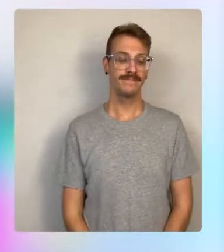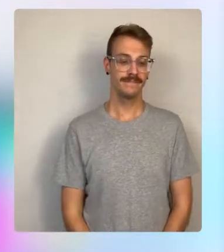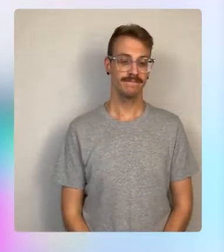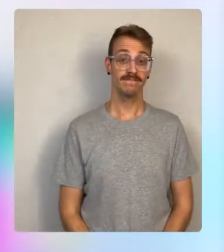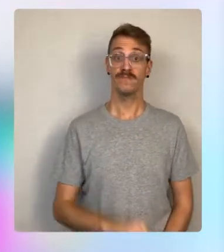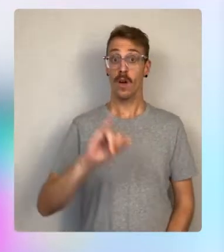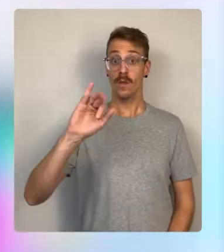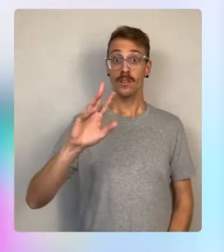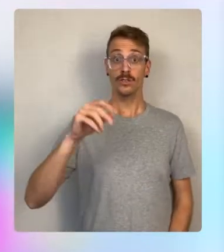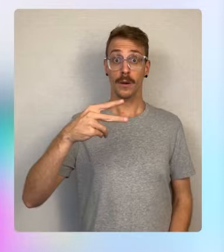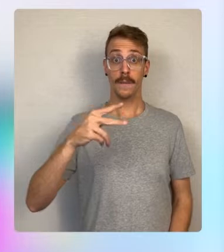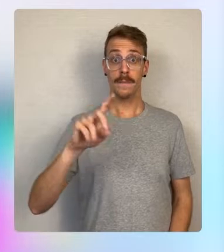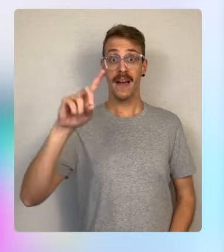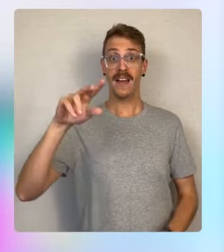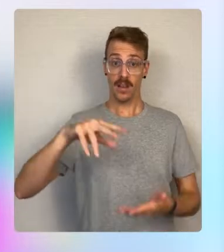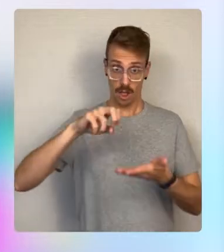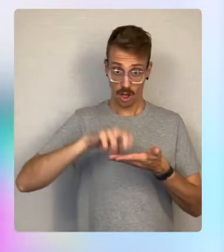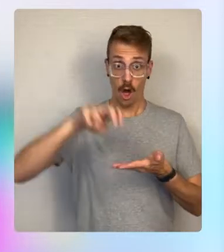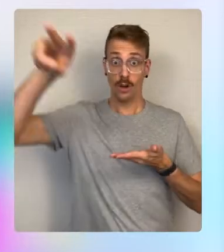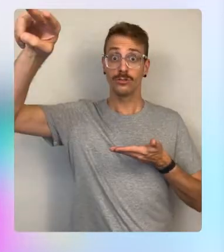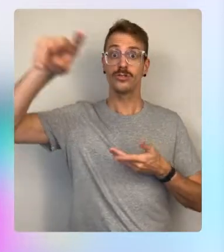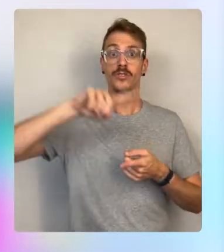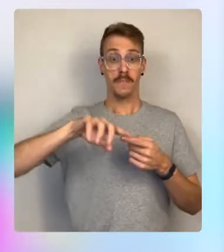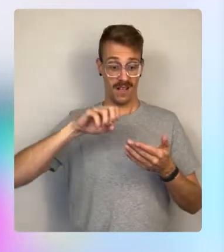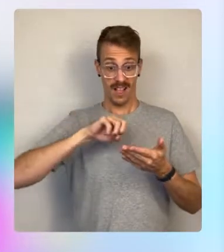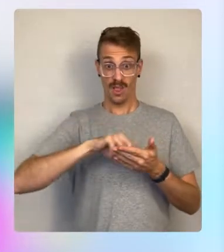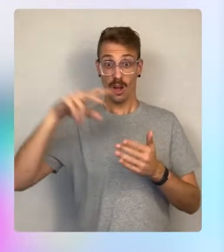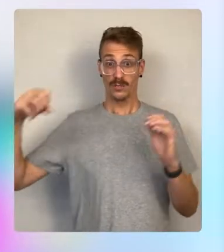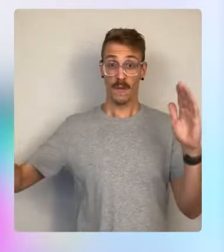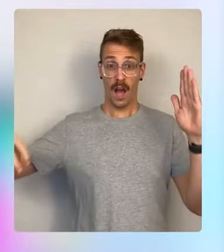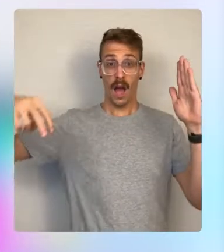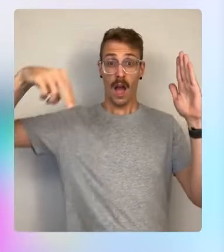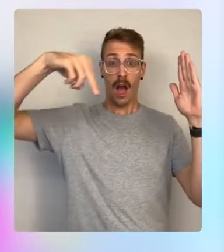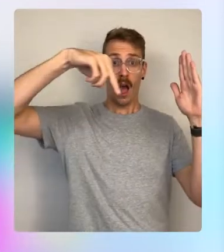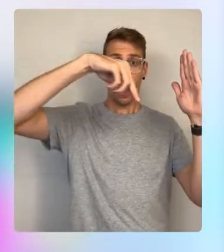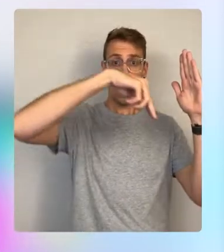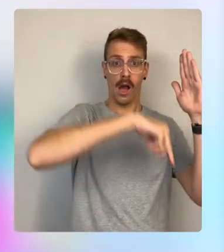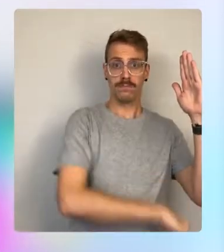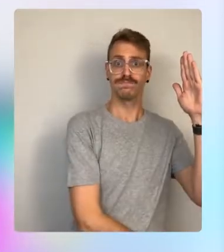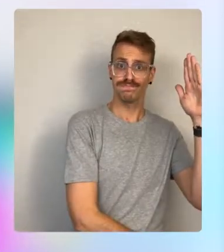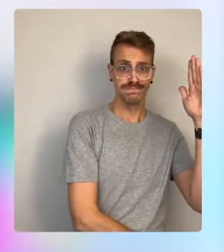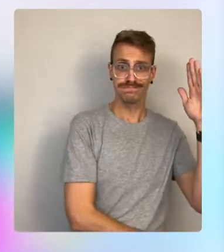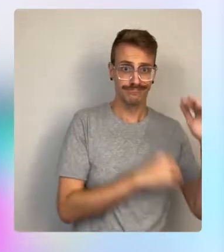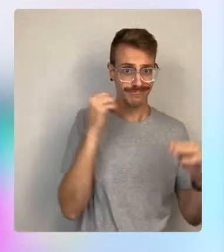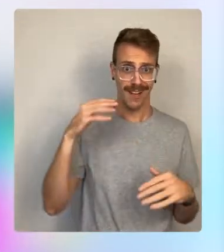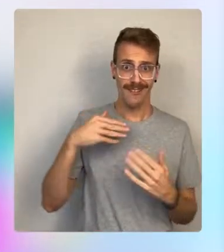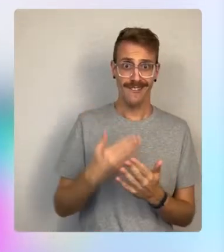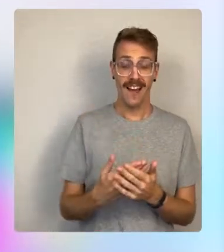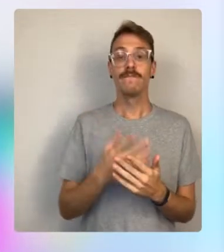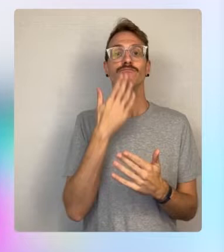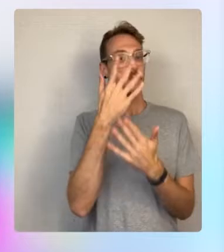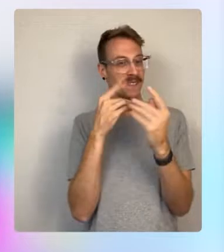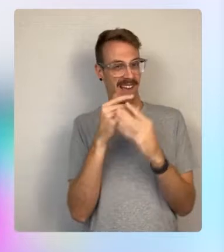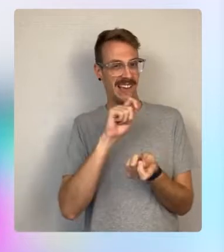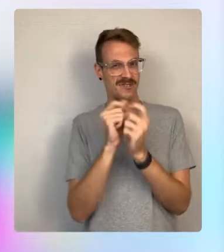The jump pad launched me, but it looks like I fell a bit short. Good thing I can inspect and change anything in the world, including this jump pad.